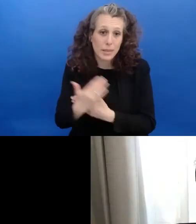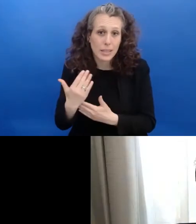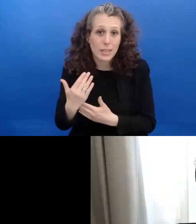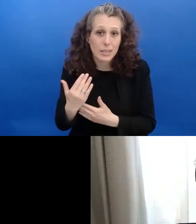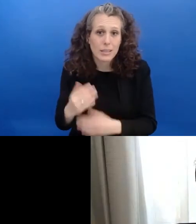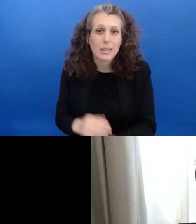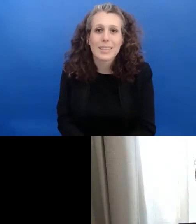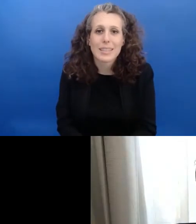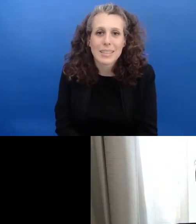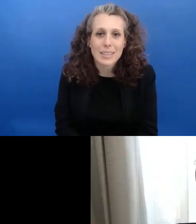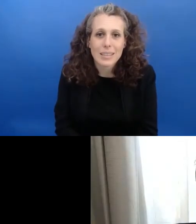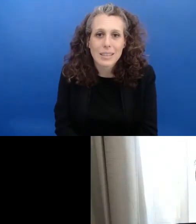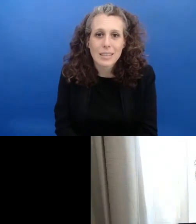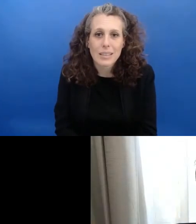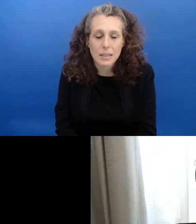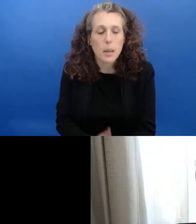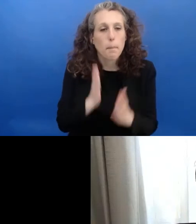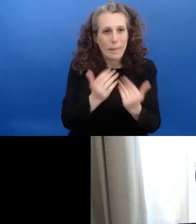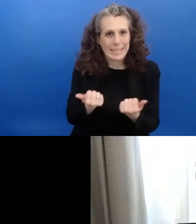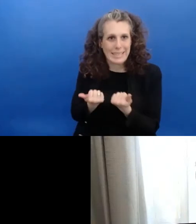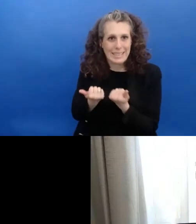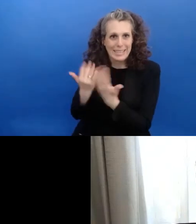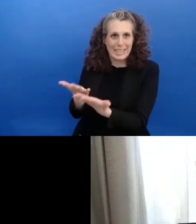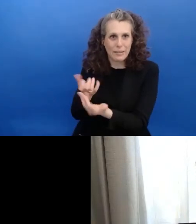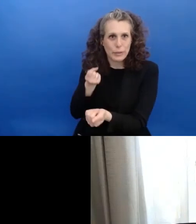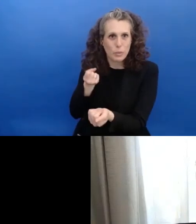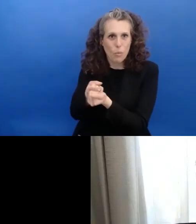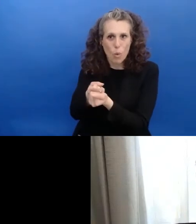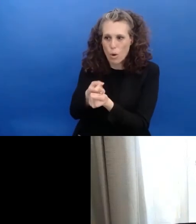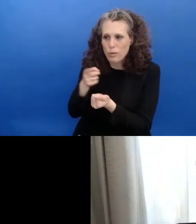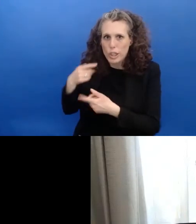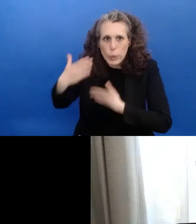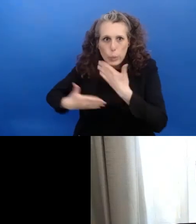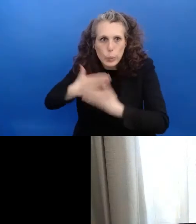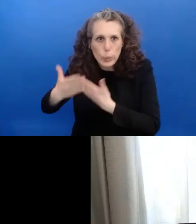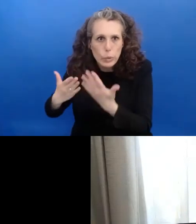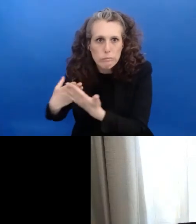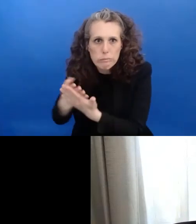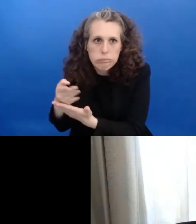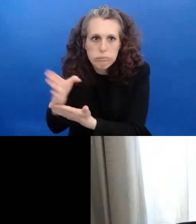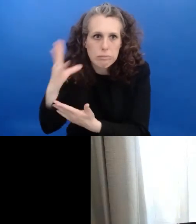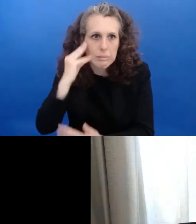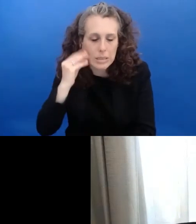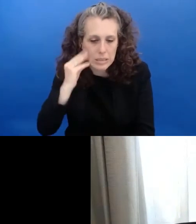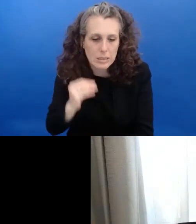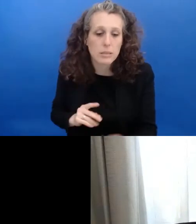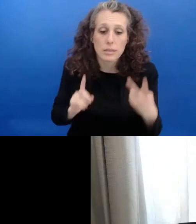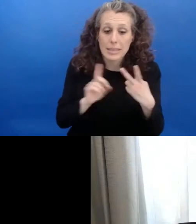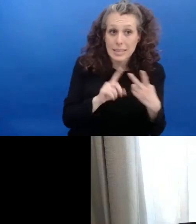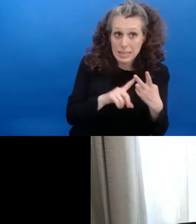is provided during that kind of process on the second question i think yeah it's it's